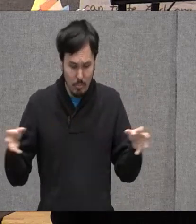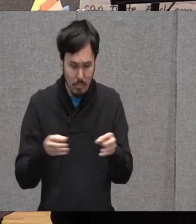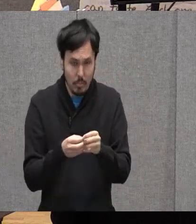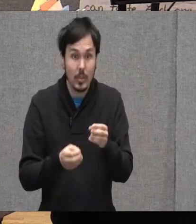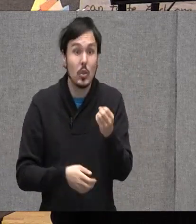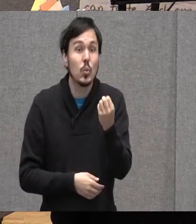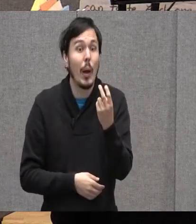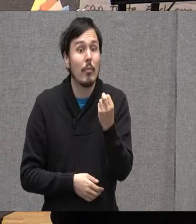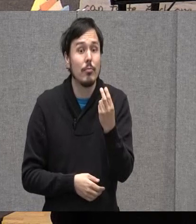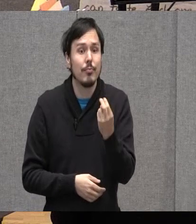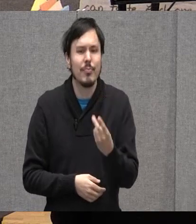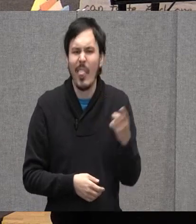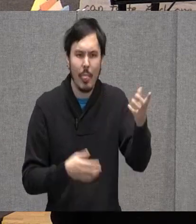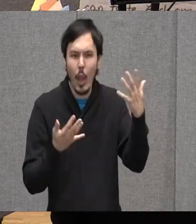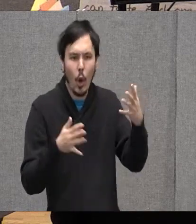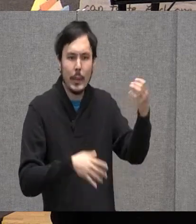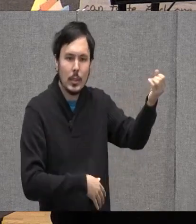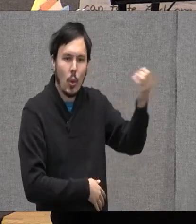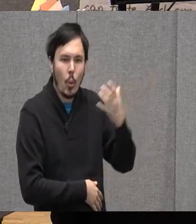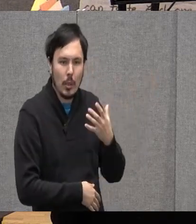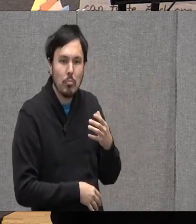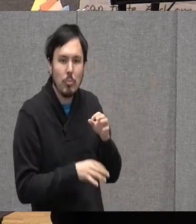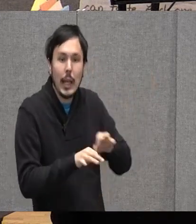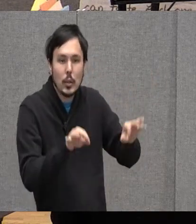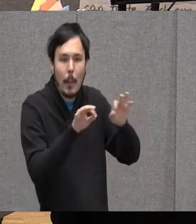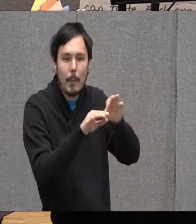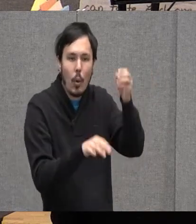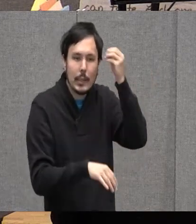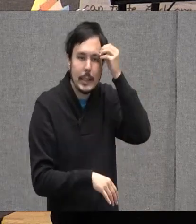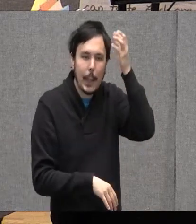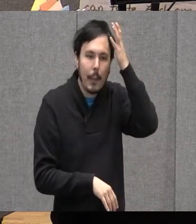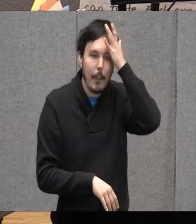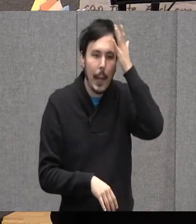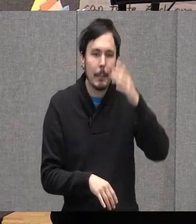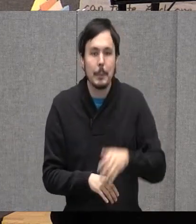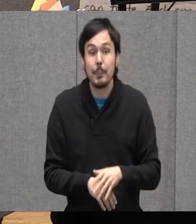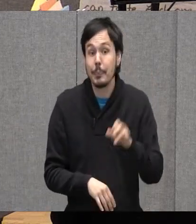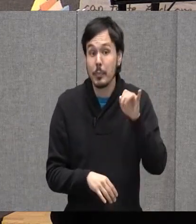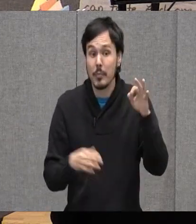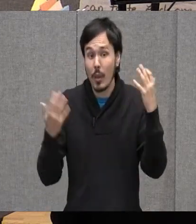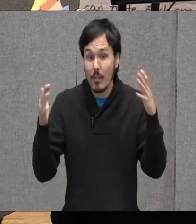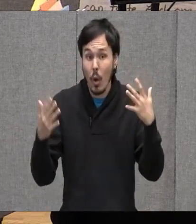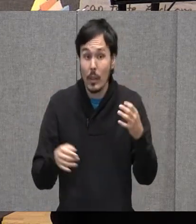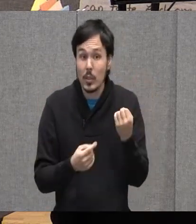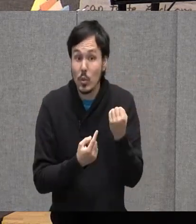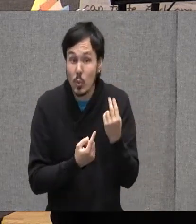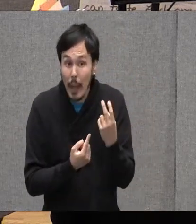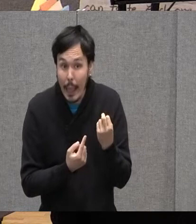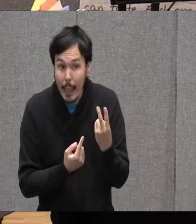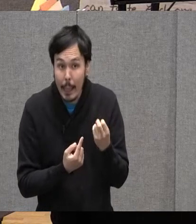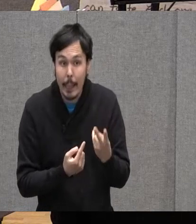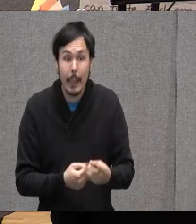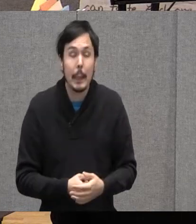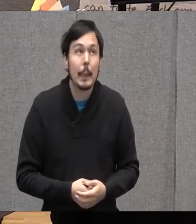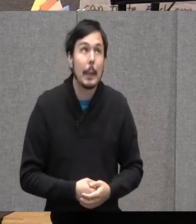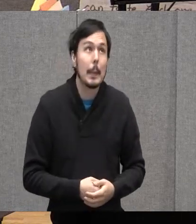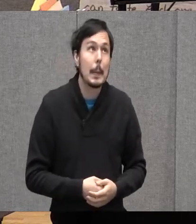I'm already told how many pots. And if we know that there's 12 and we have four inches,